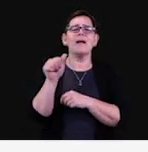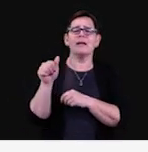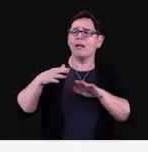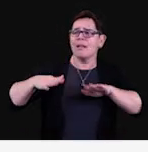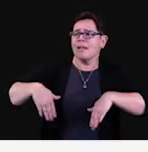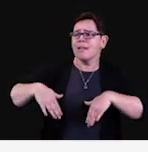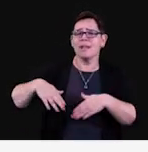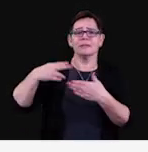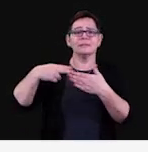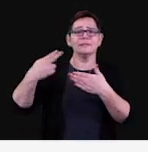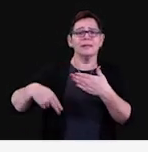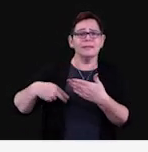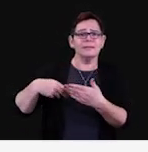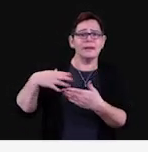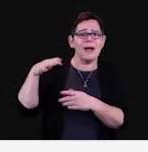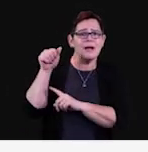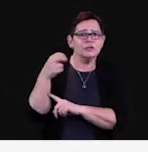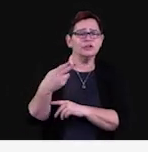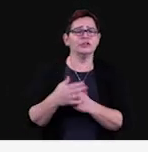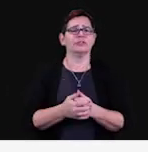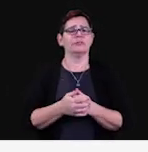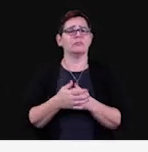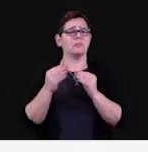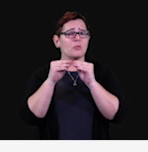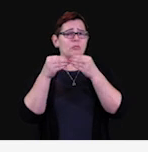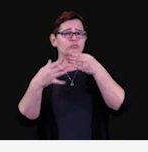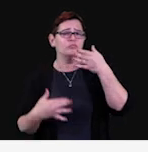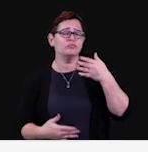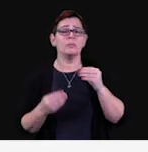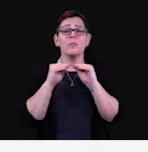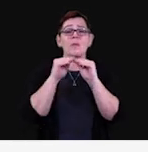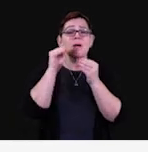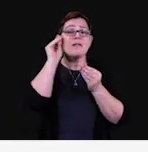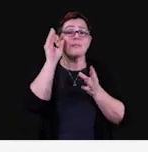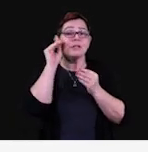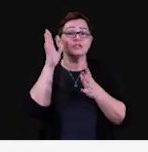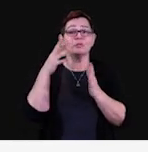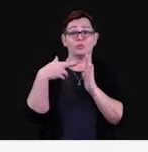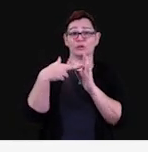the canada.ca/my-cra-account.